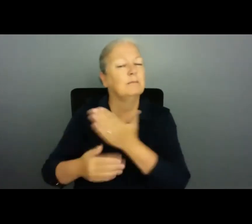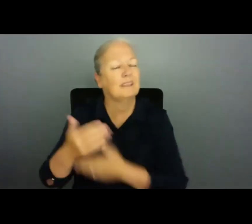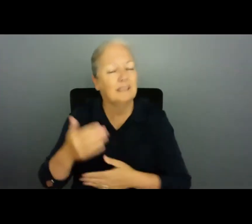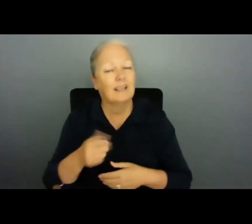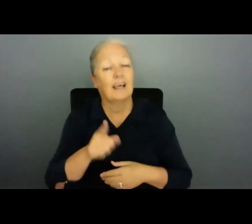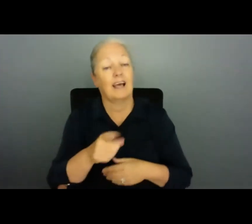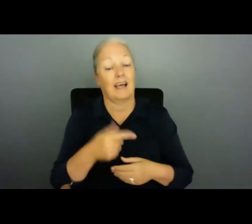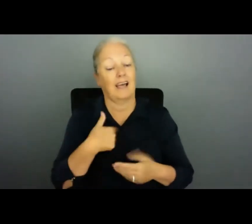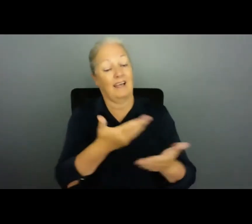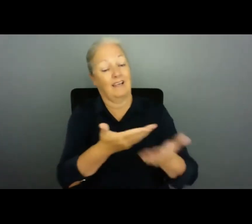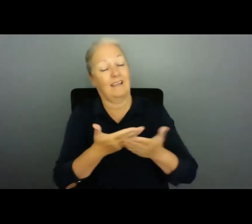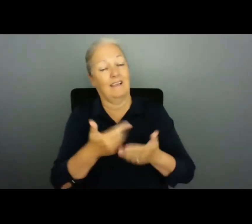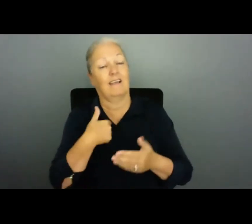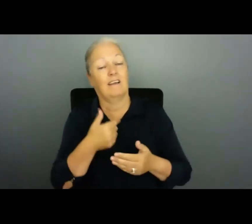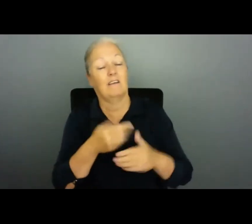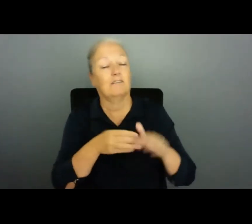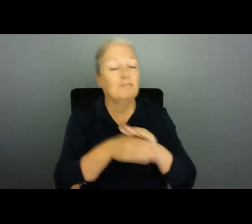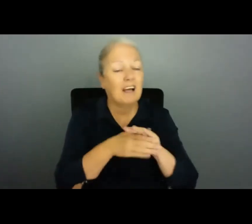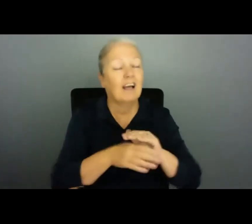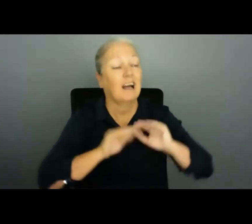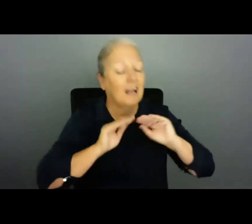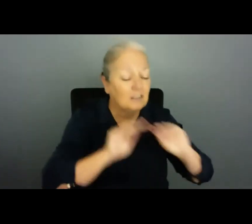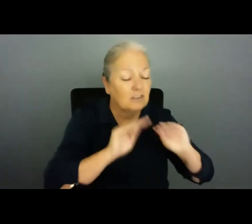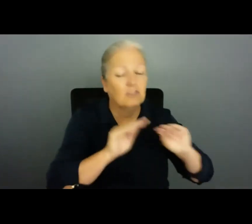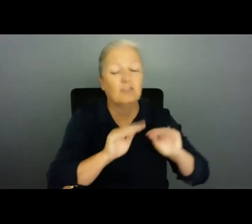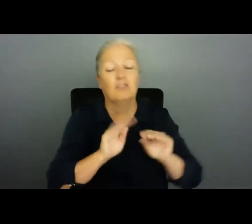the right to education the right to equal participation and even the right to life